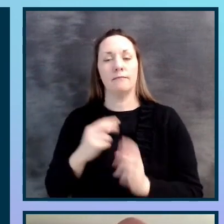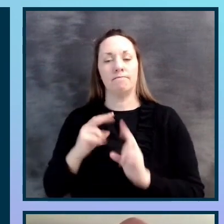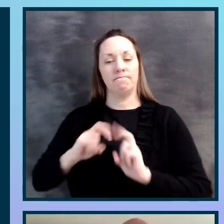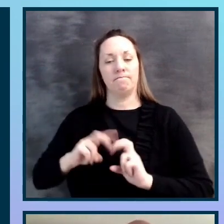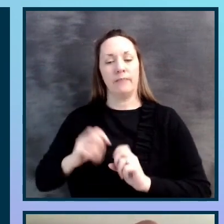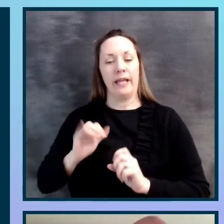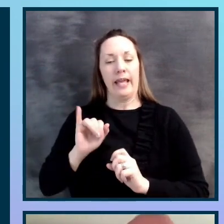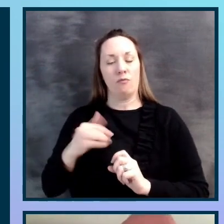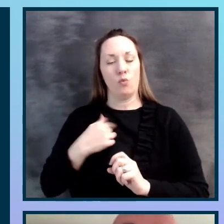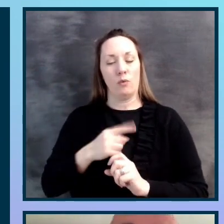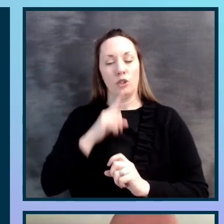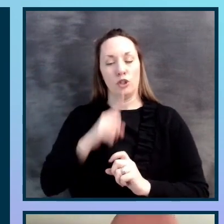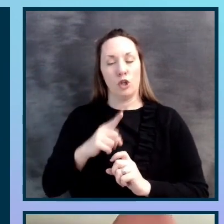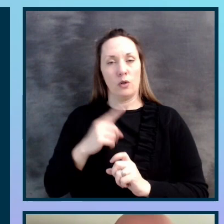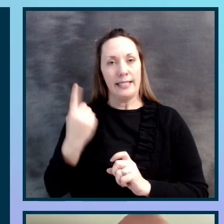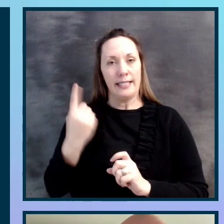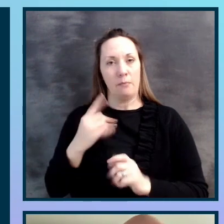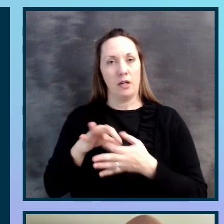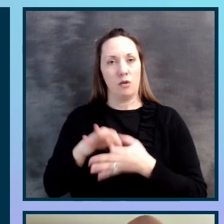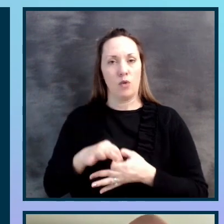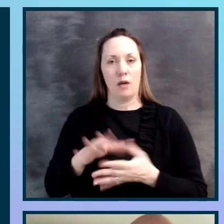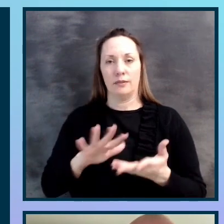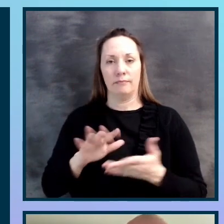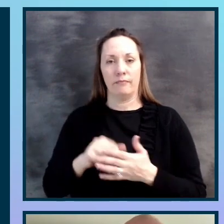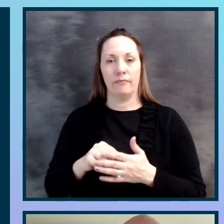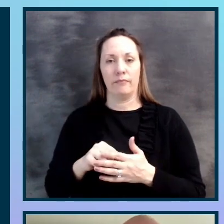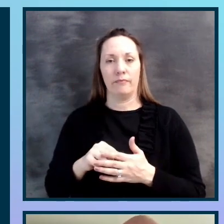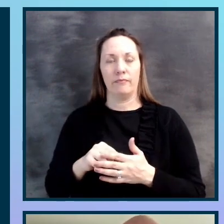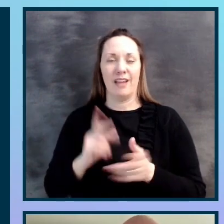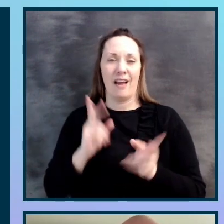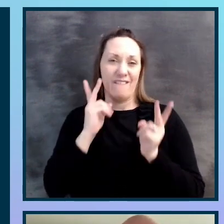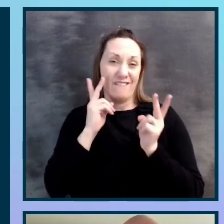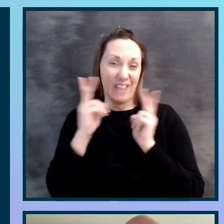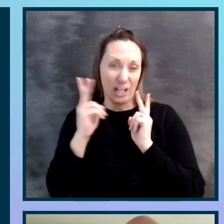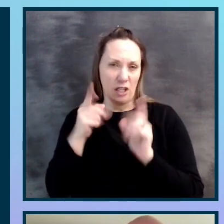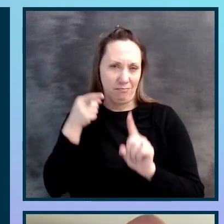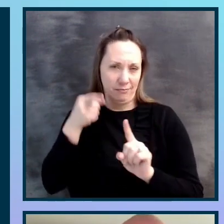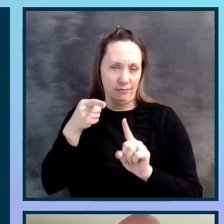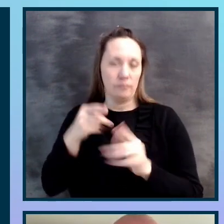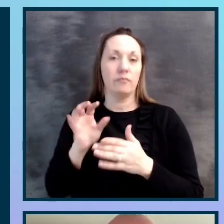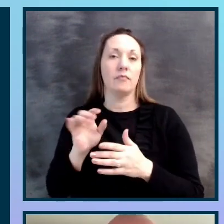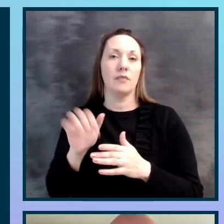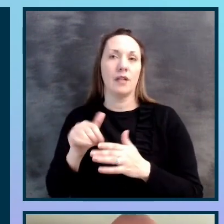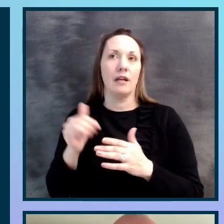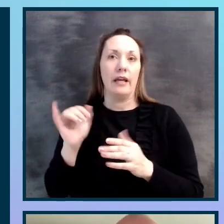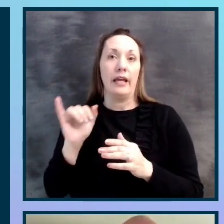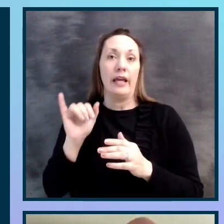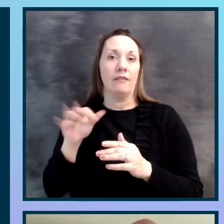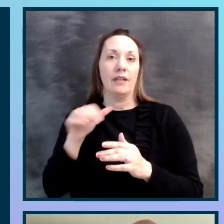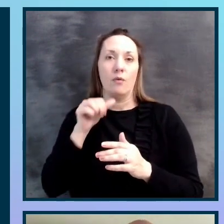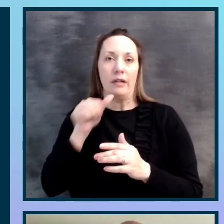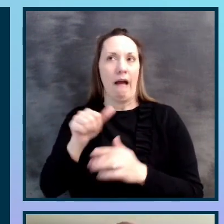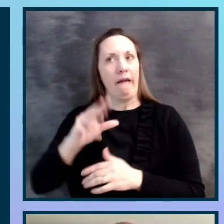that for something around, sort of vision, they were not experiencing a barrier,